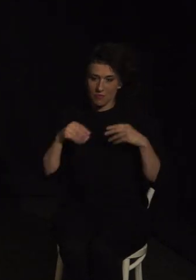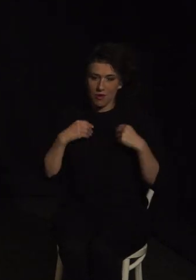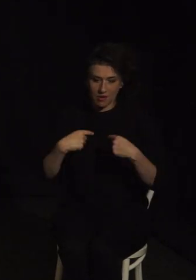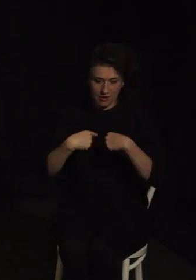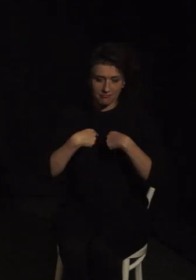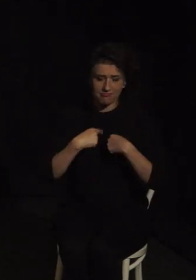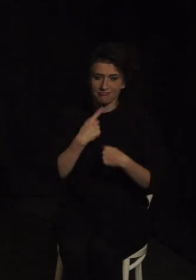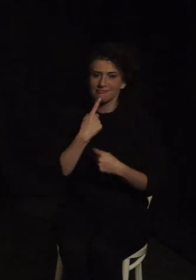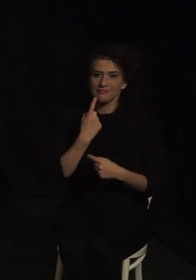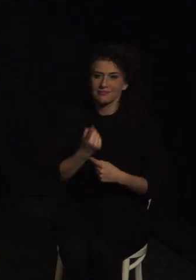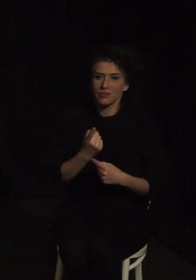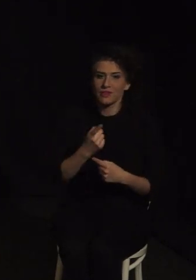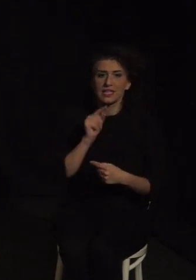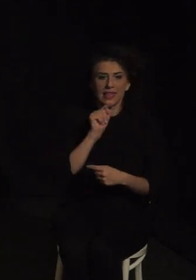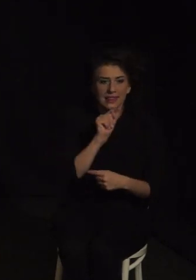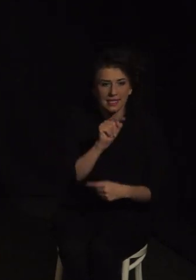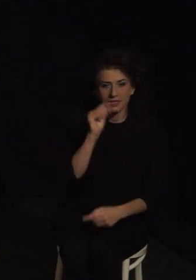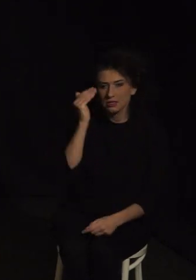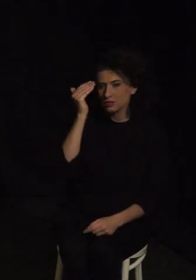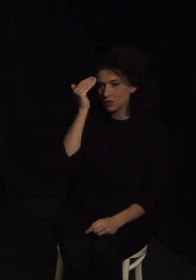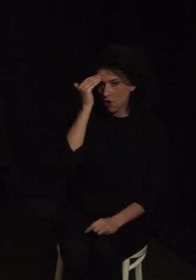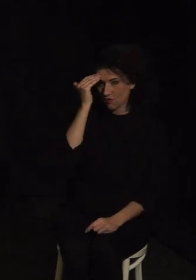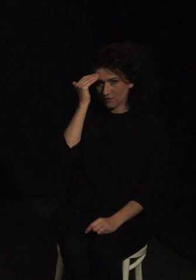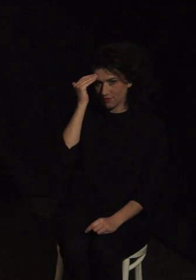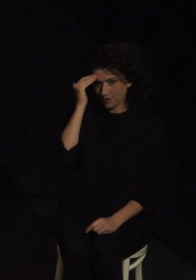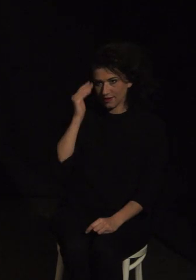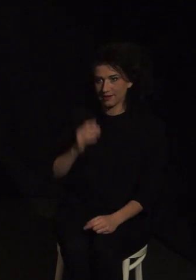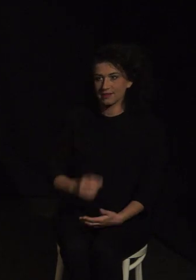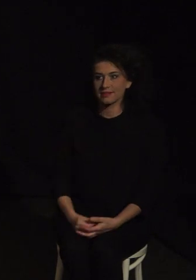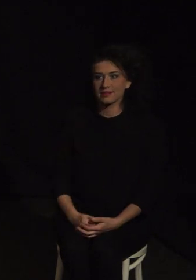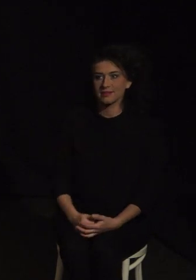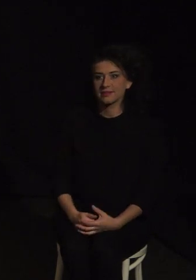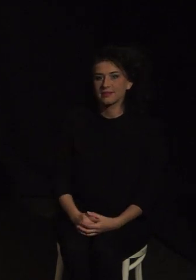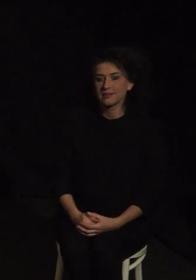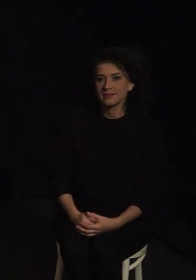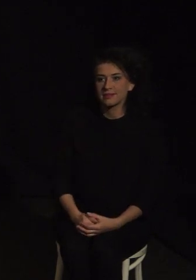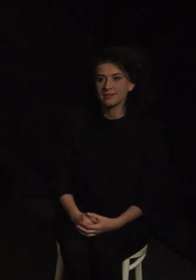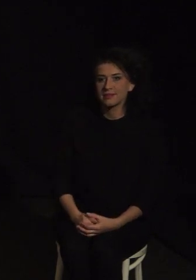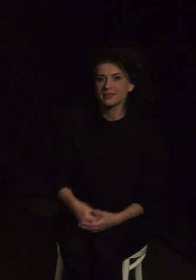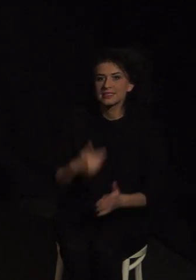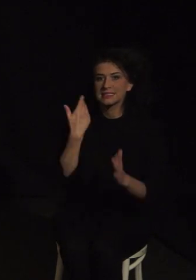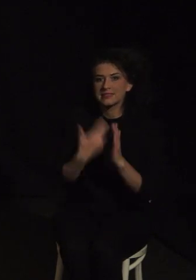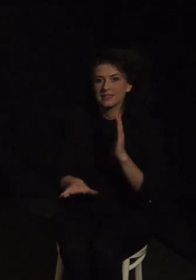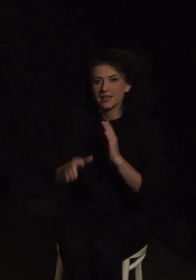"Ten tylko się dowie, kto Cię stracił."